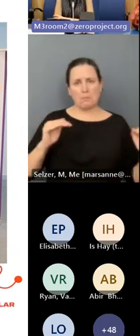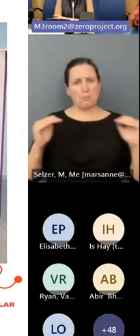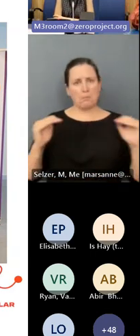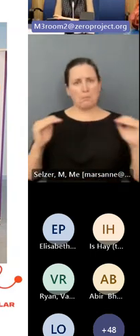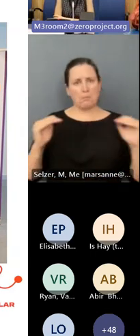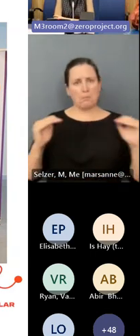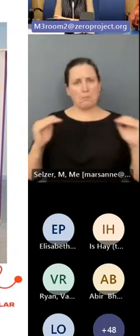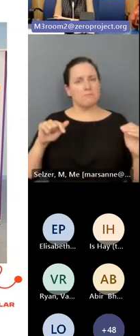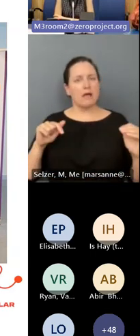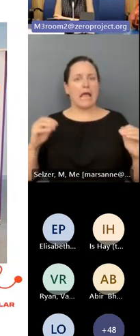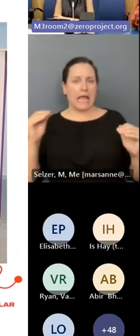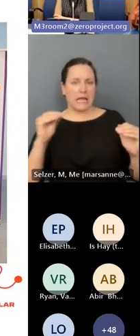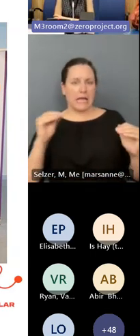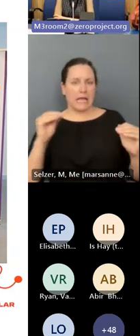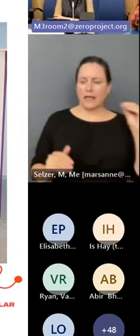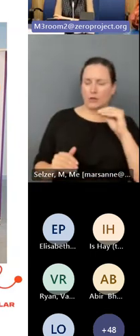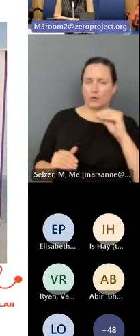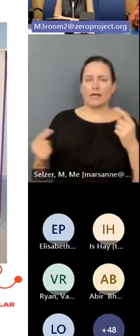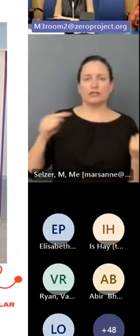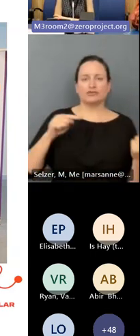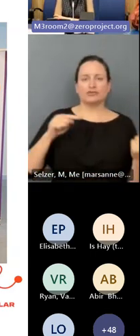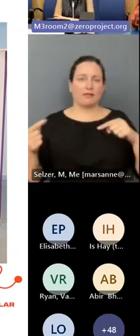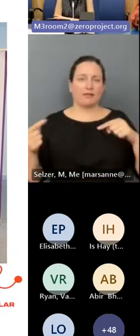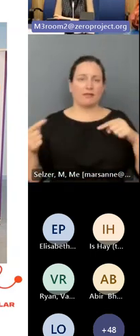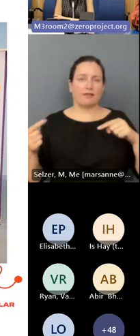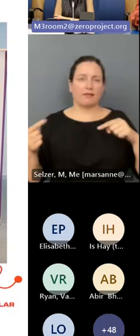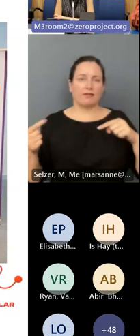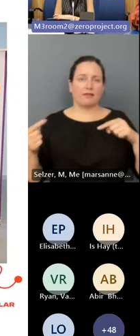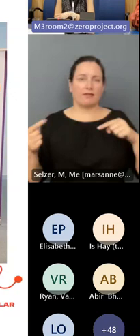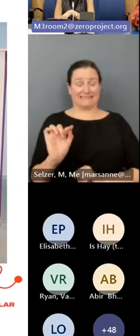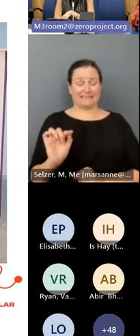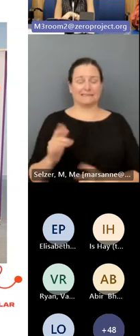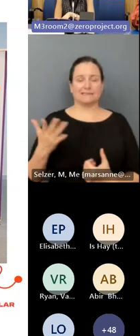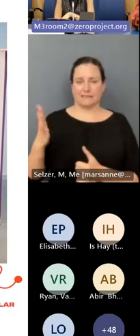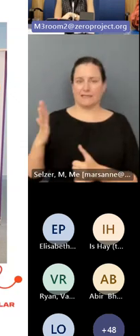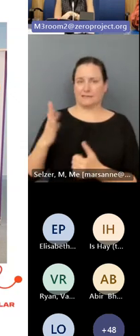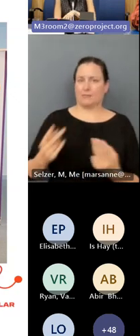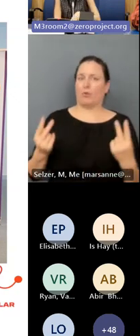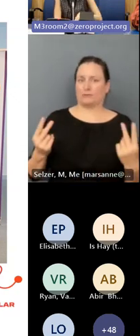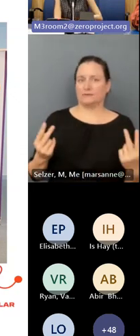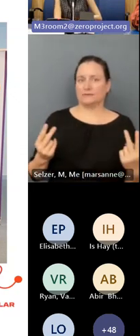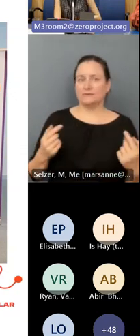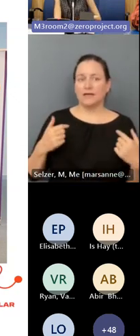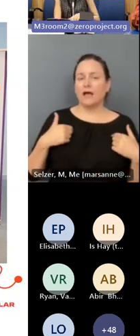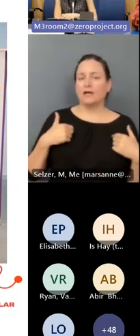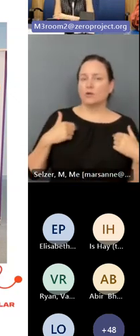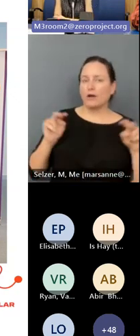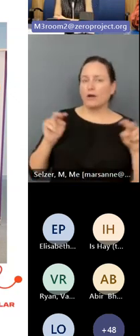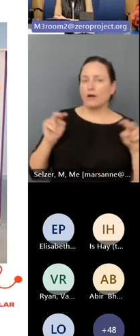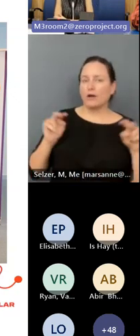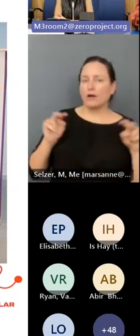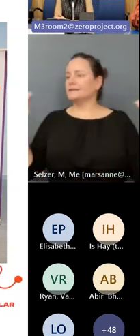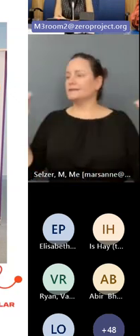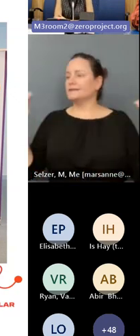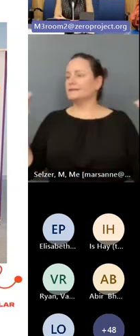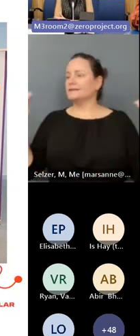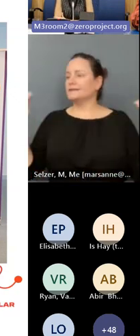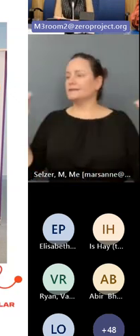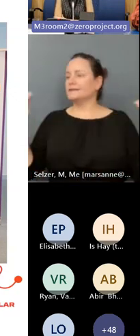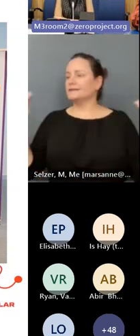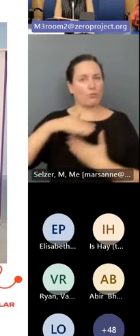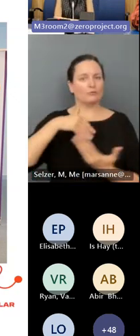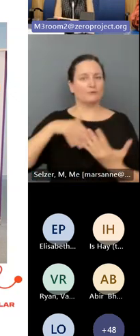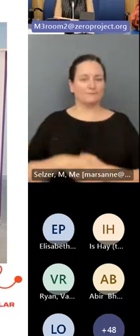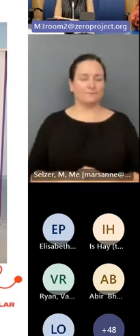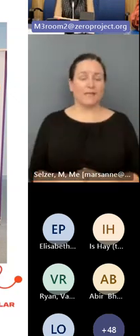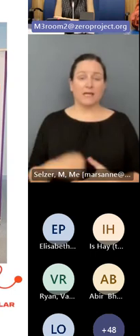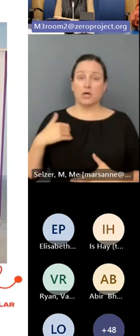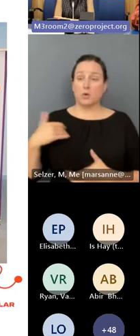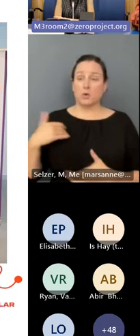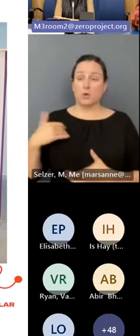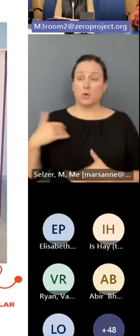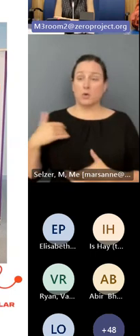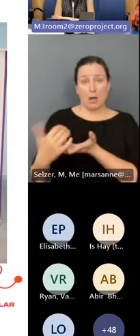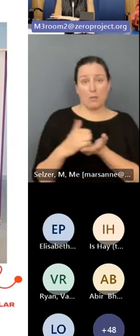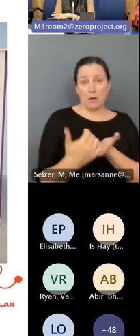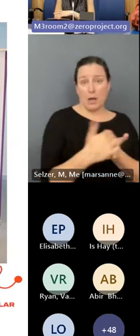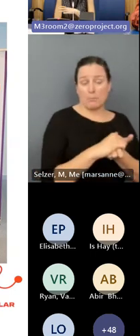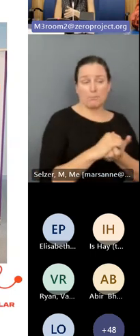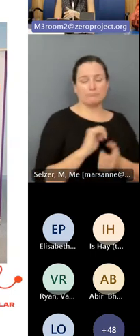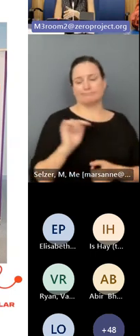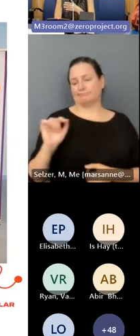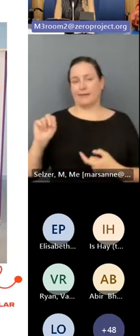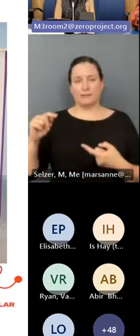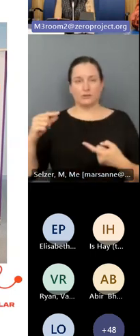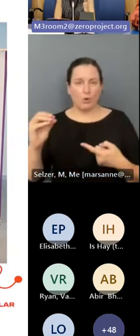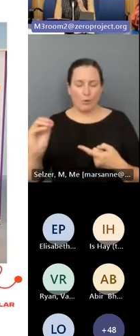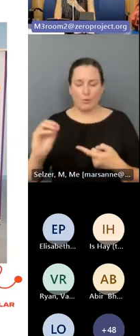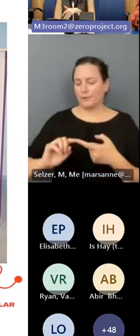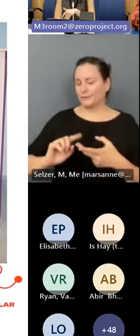society it is unusual to have a mindset without hierarchy. We join with several corporations and